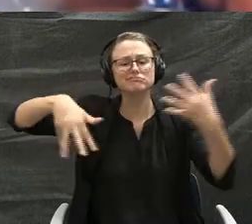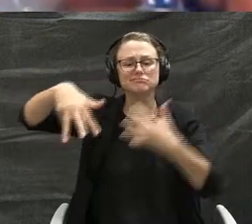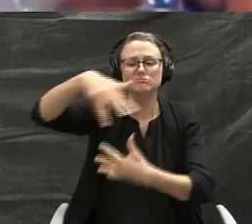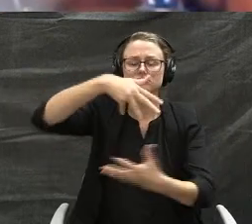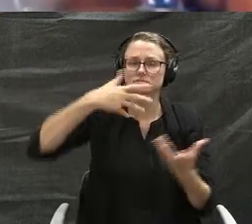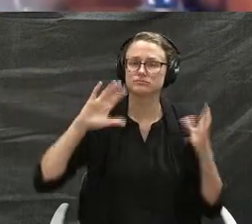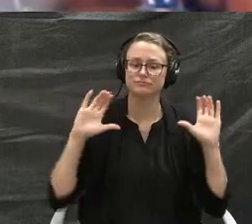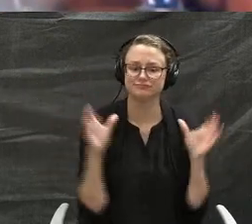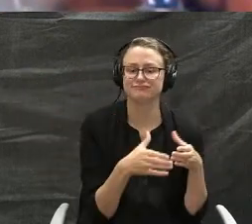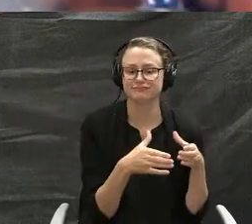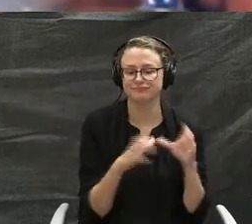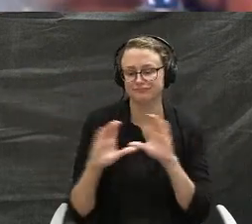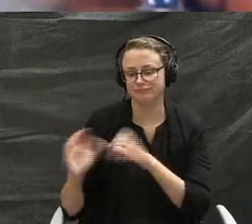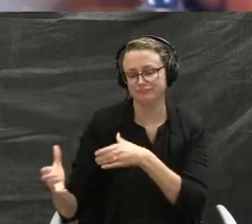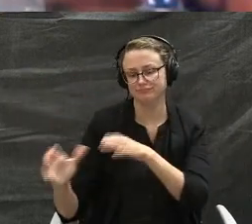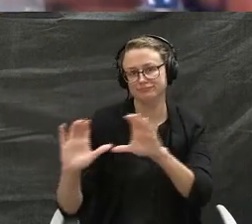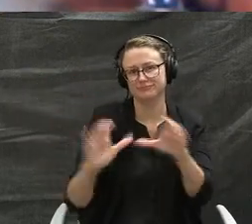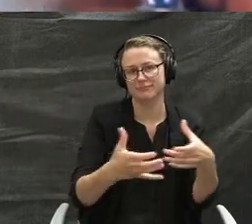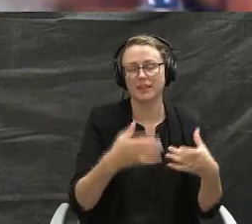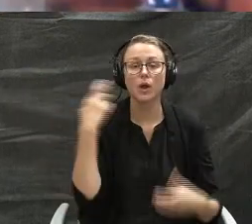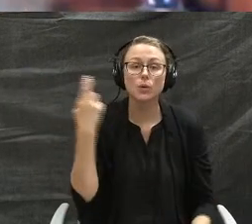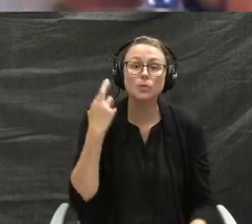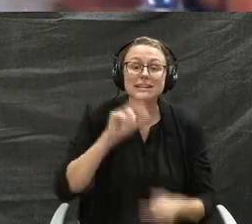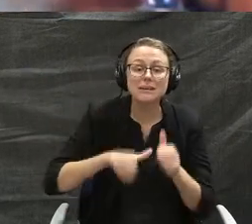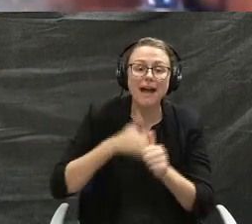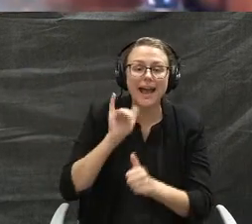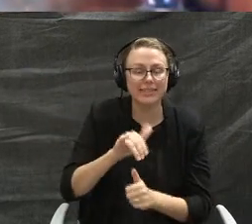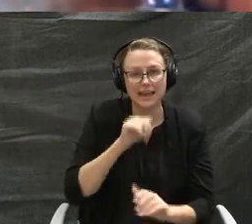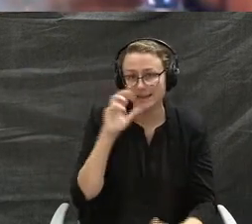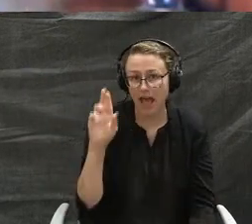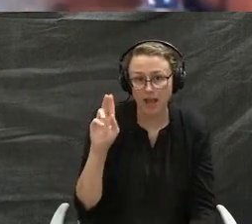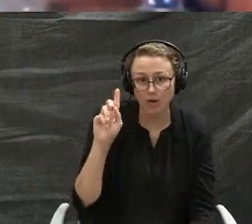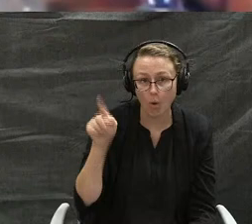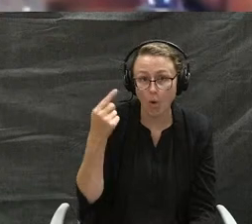that. Not only is risk exposure that we again we want to try to